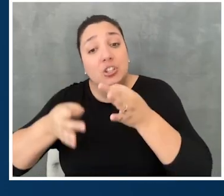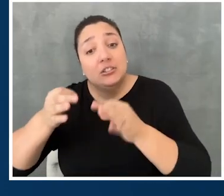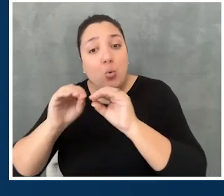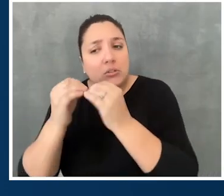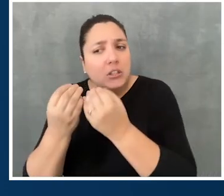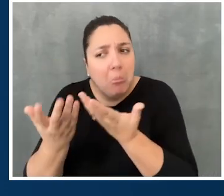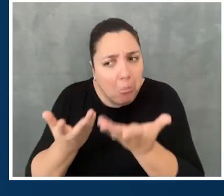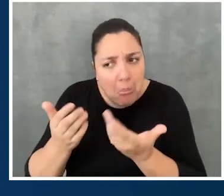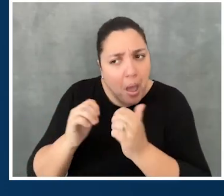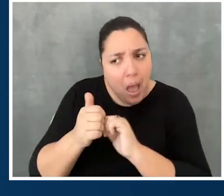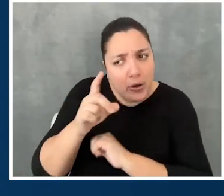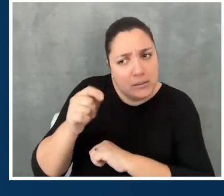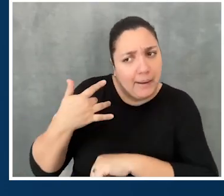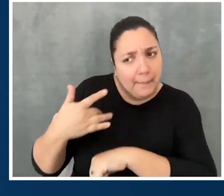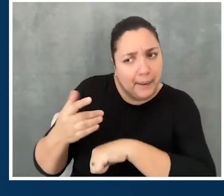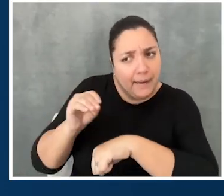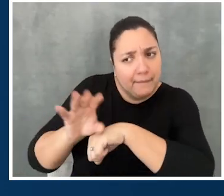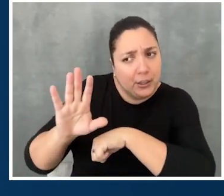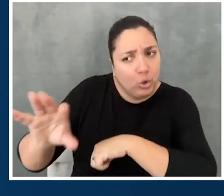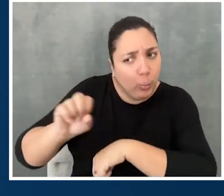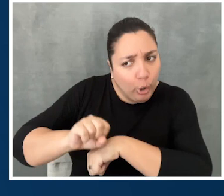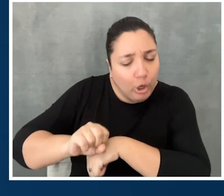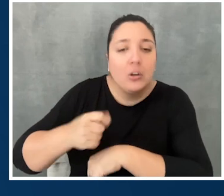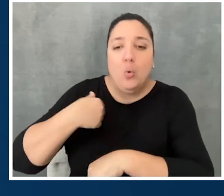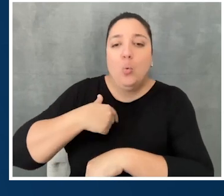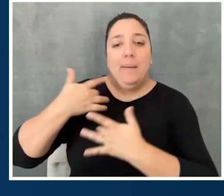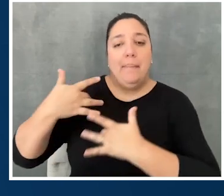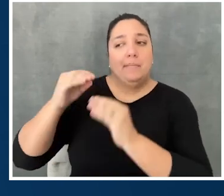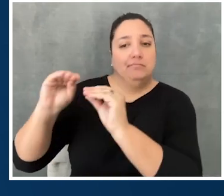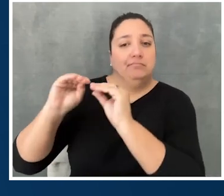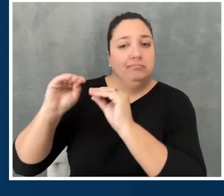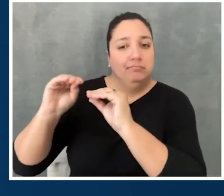is connected to their work. And so those are the four issues